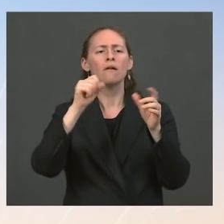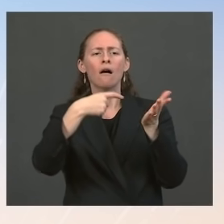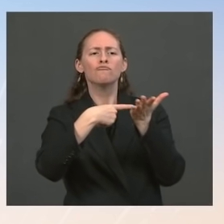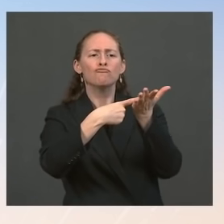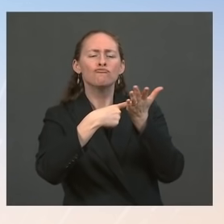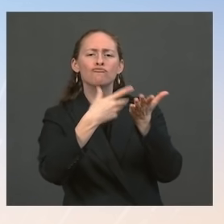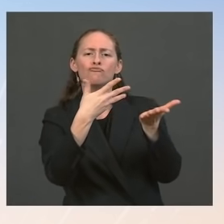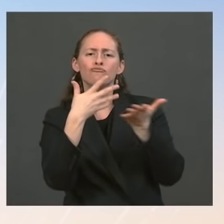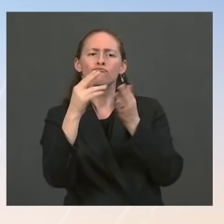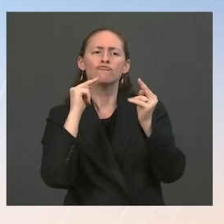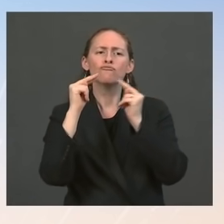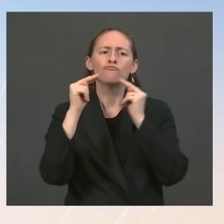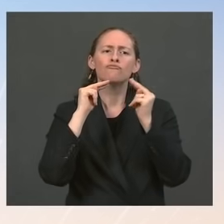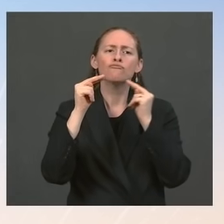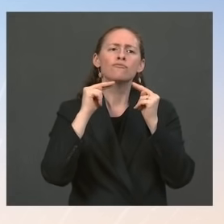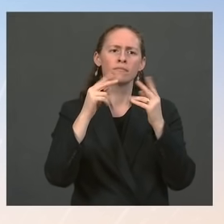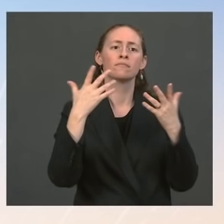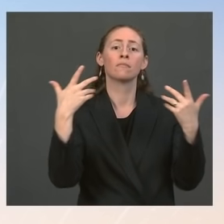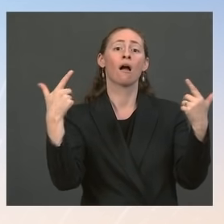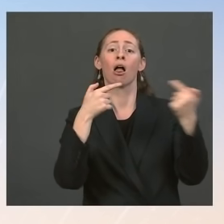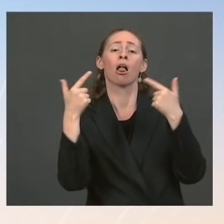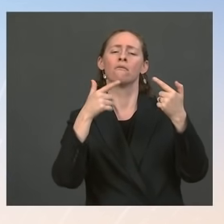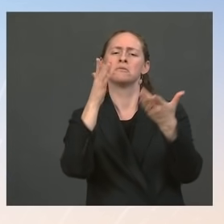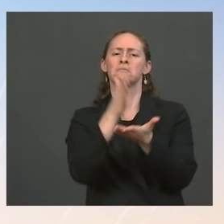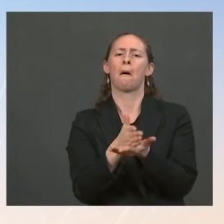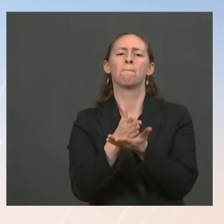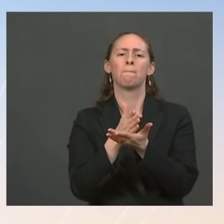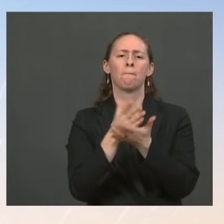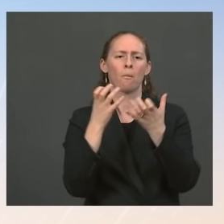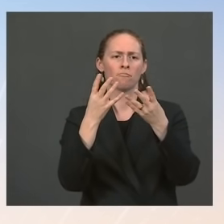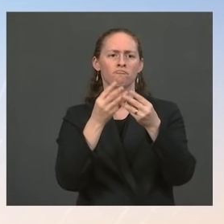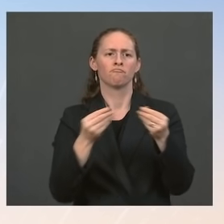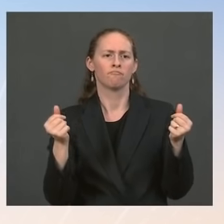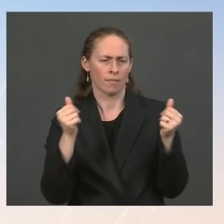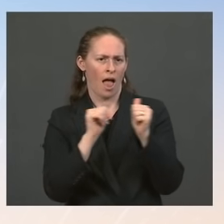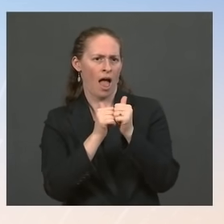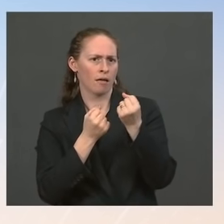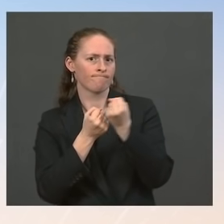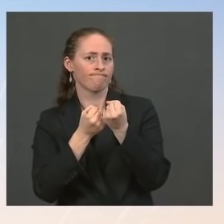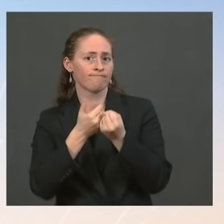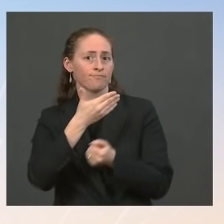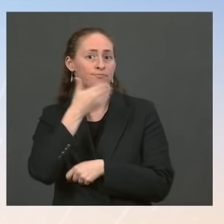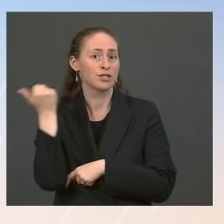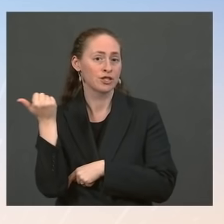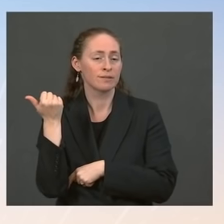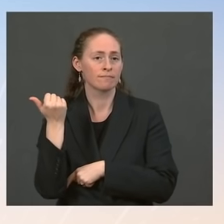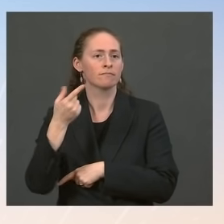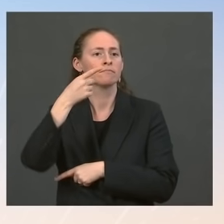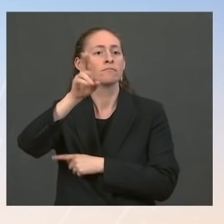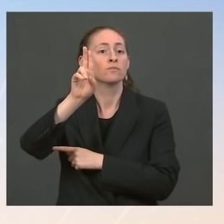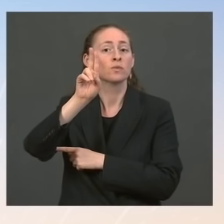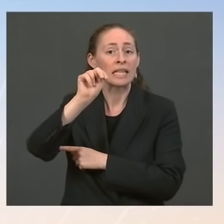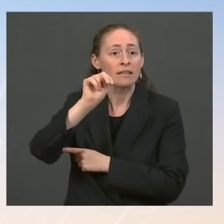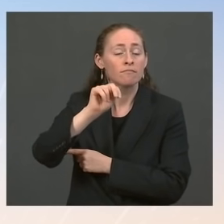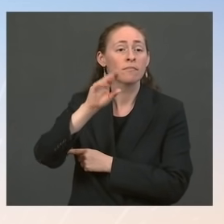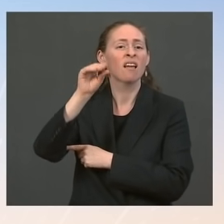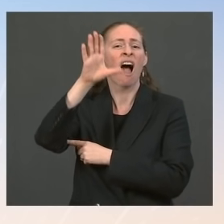and grant unimpeded humanitarian access. The United Nations Secretary-General, African Union leaders, and a growing number of international actors